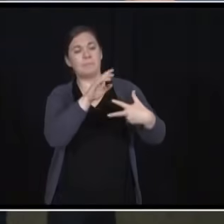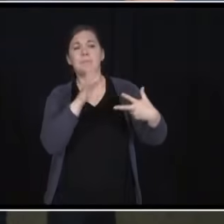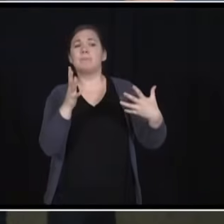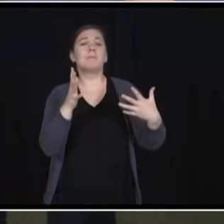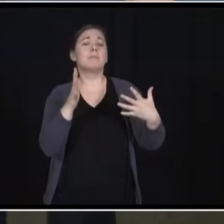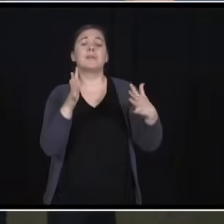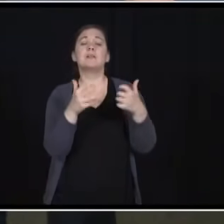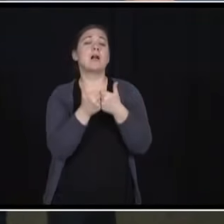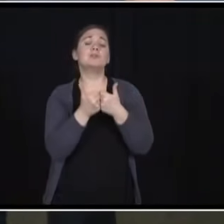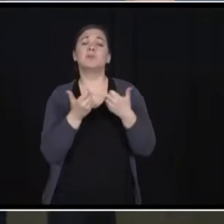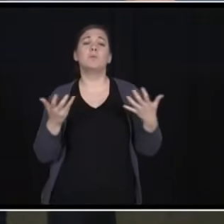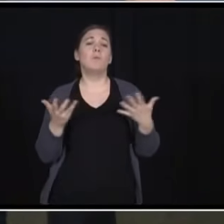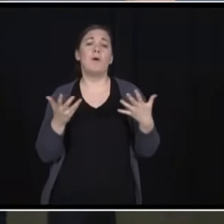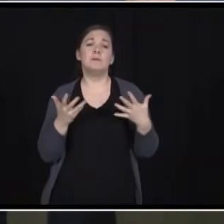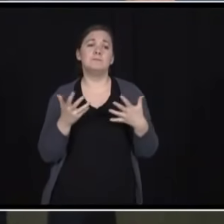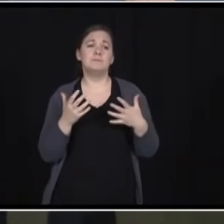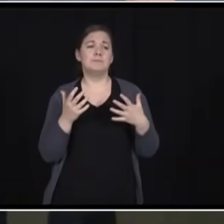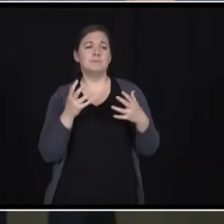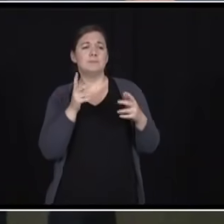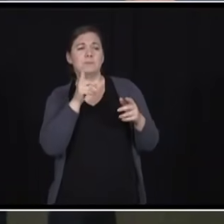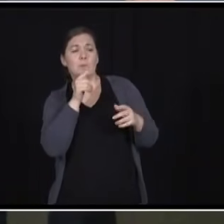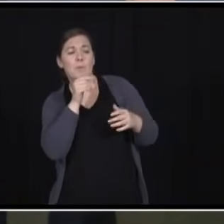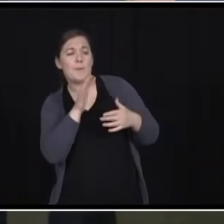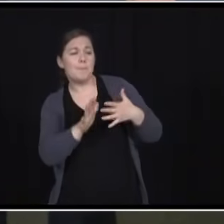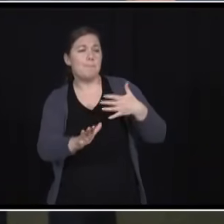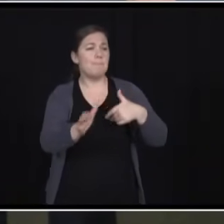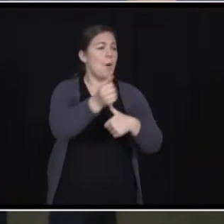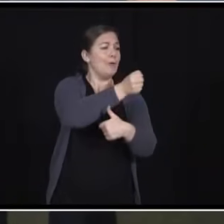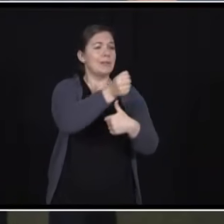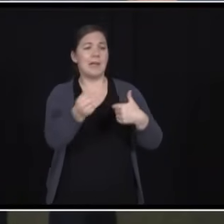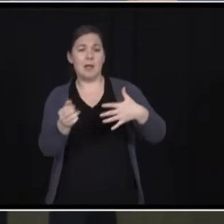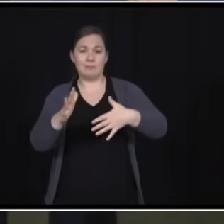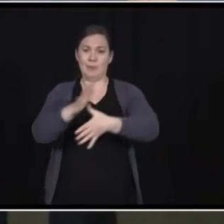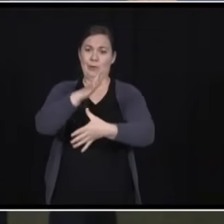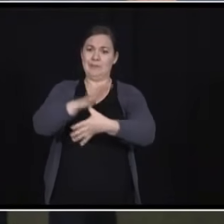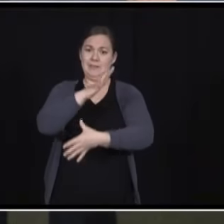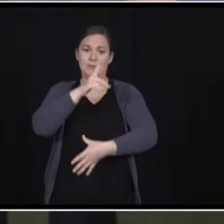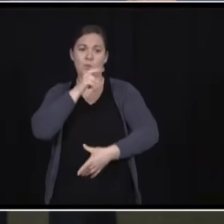July which will include those two and perhaps AstraZeneca fixings that are mostly ready to go